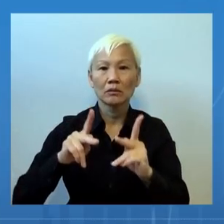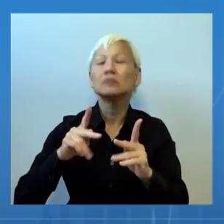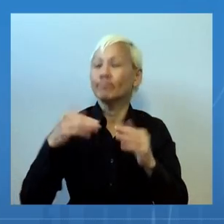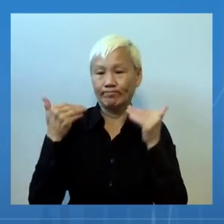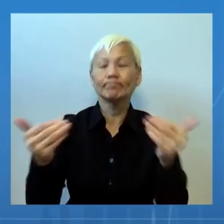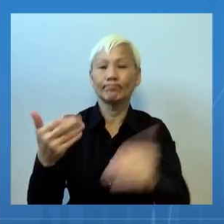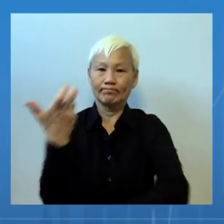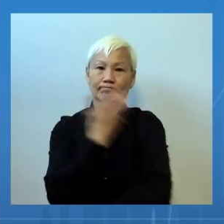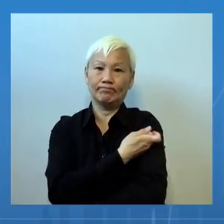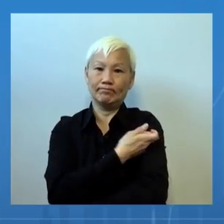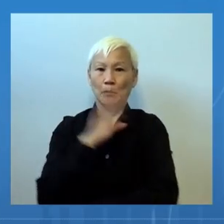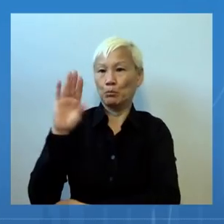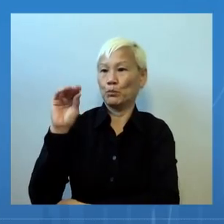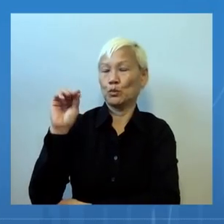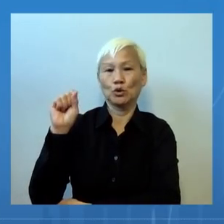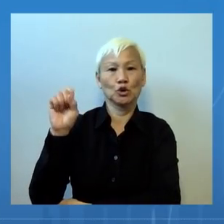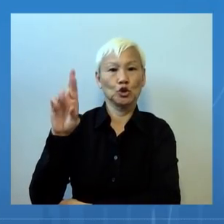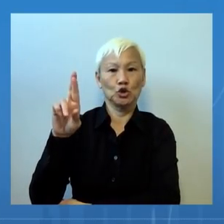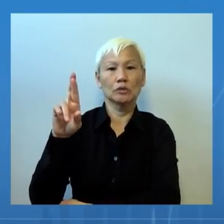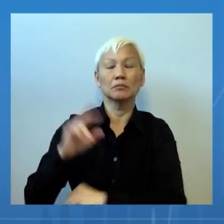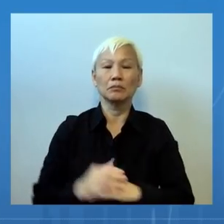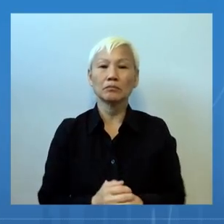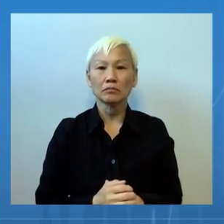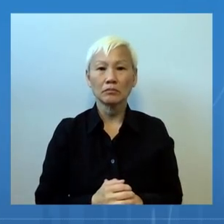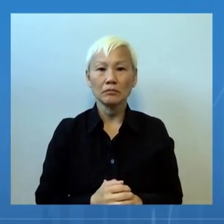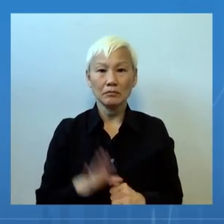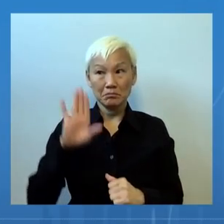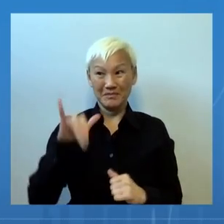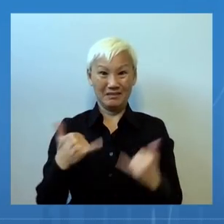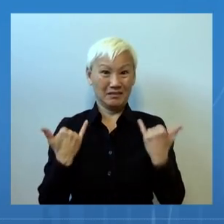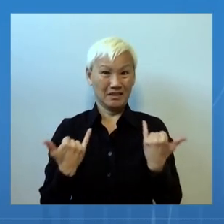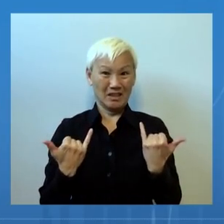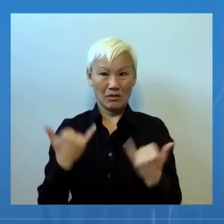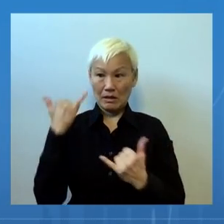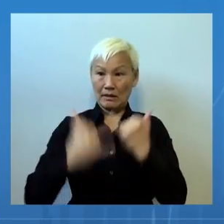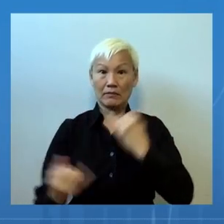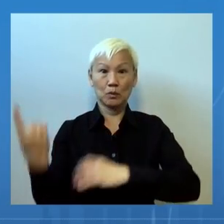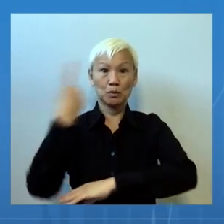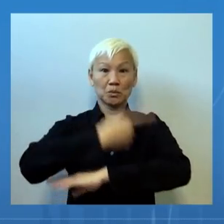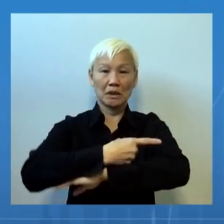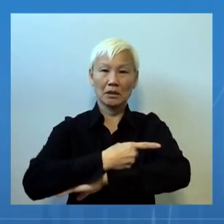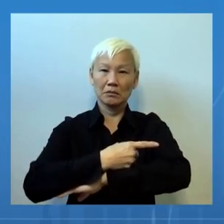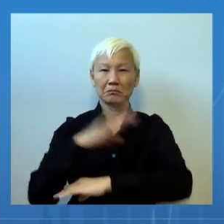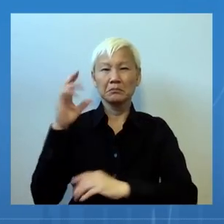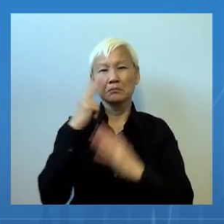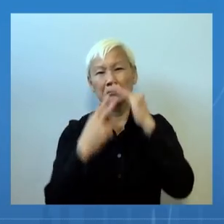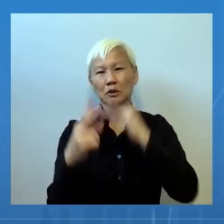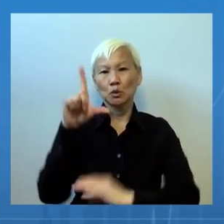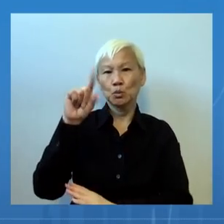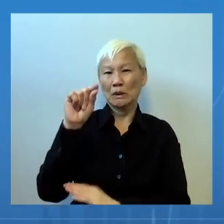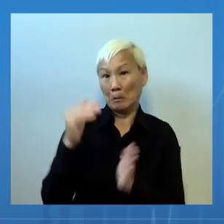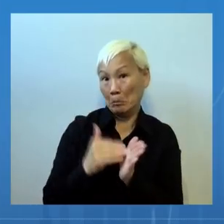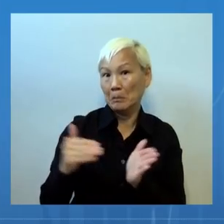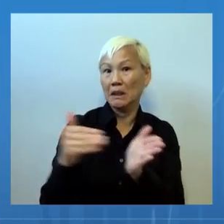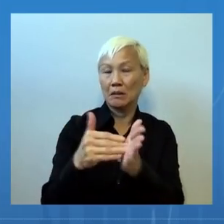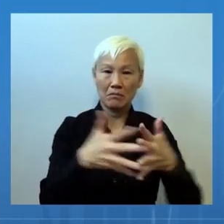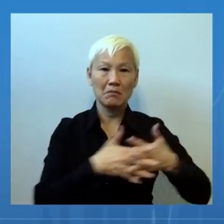And by day's end, about 20 million Americans will have gotten an additional Pfizer, Moderna, or J&J dose.